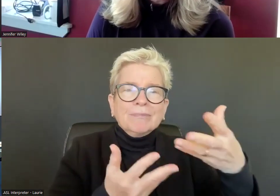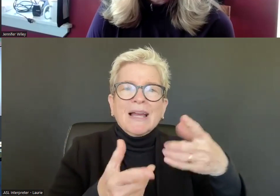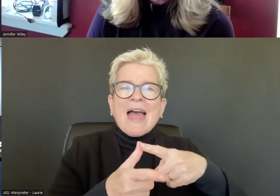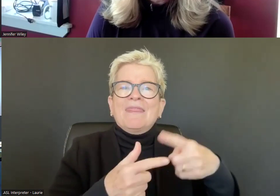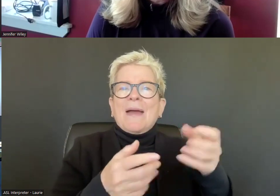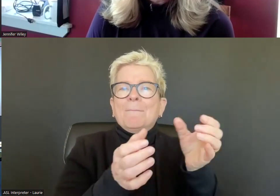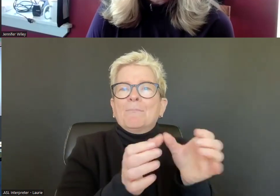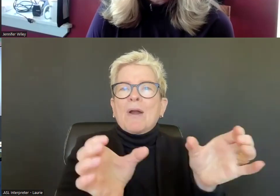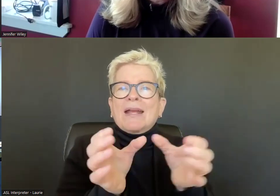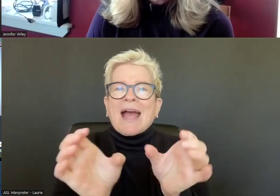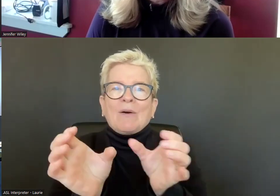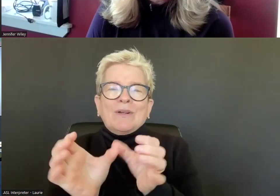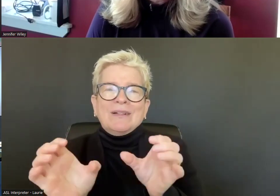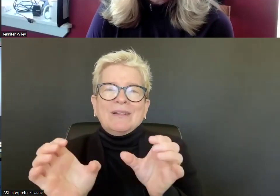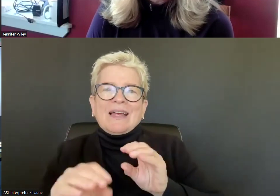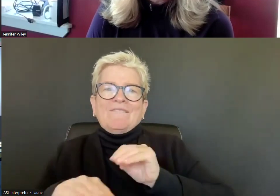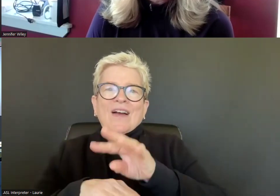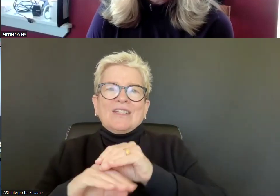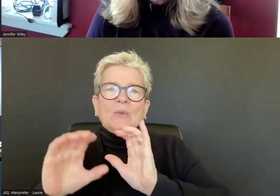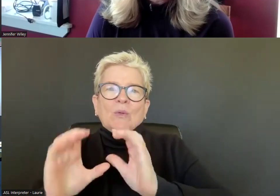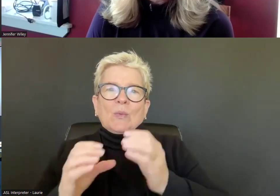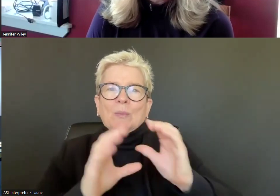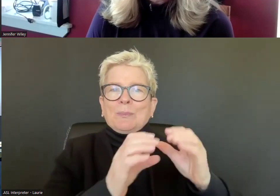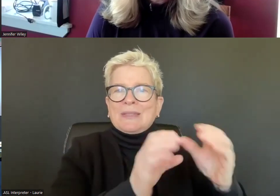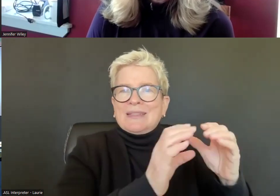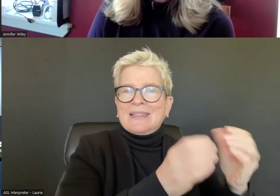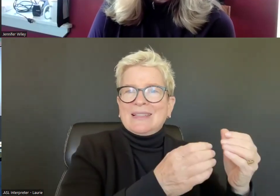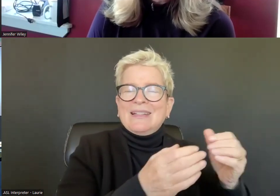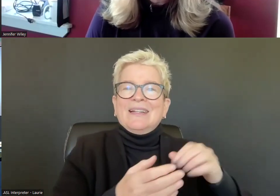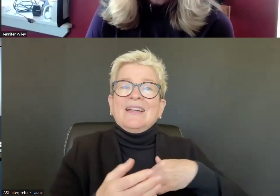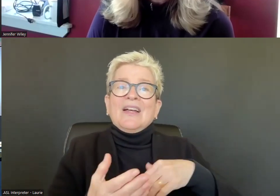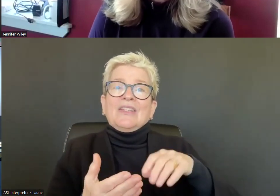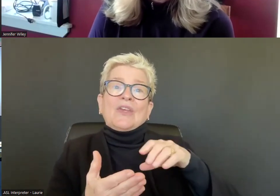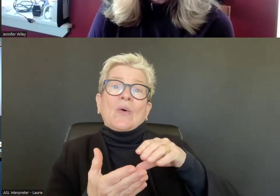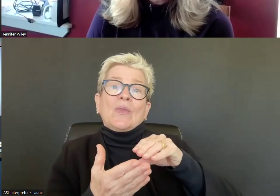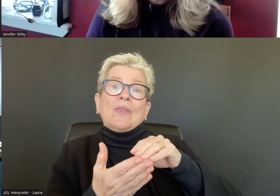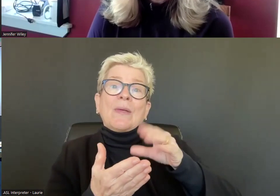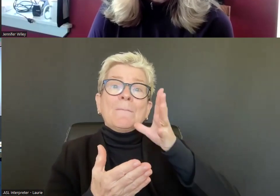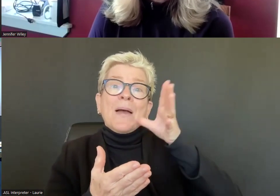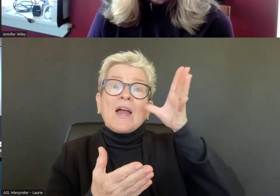the Freshman parents are able to kind of get to know the other parents that are